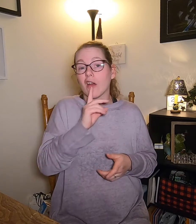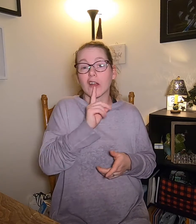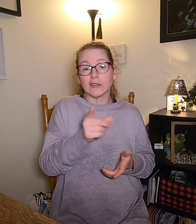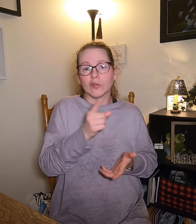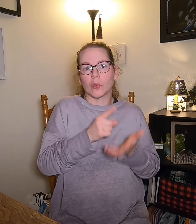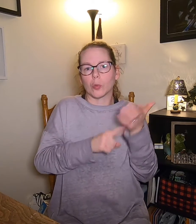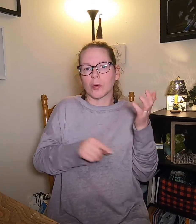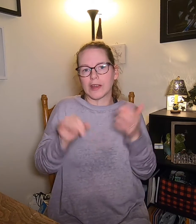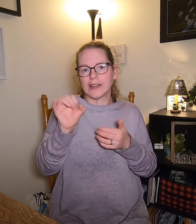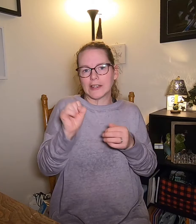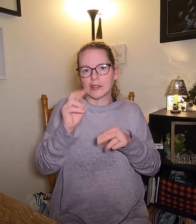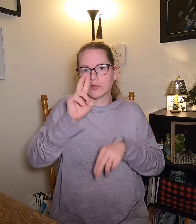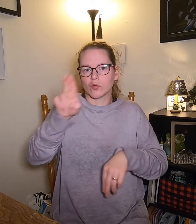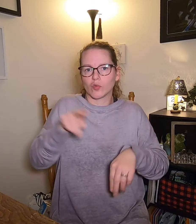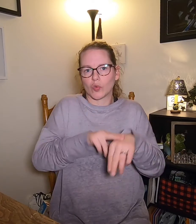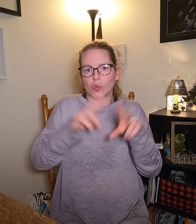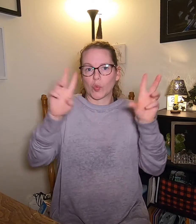And honestly, what is normal?